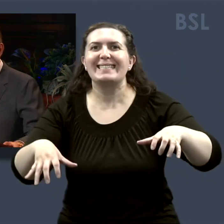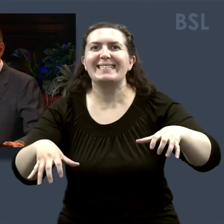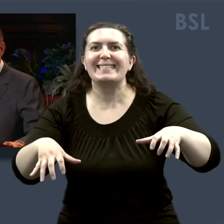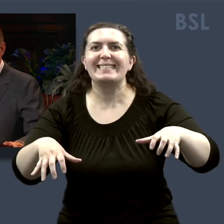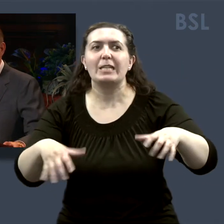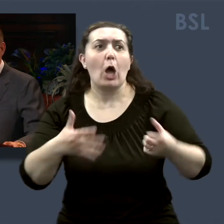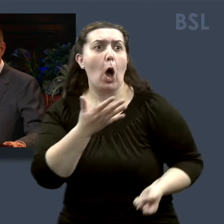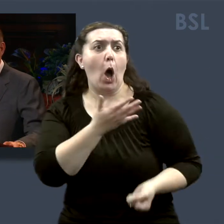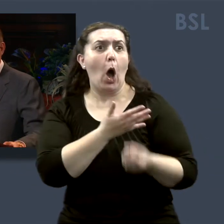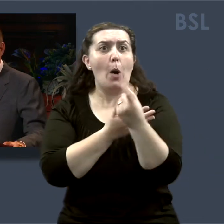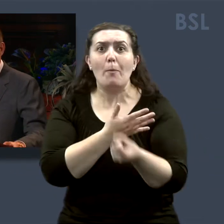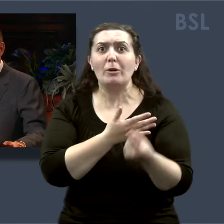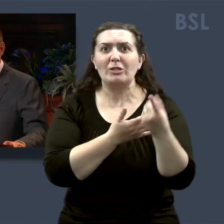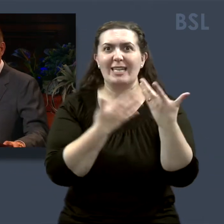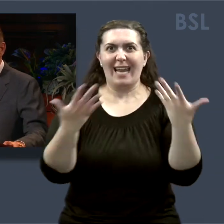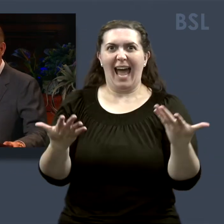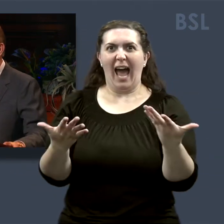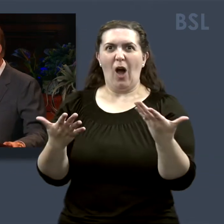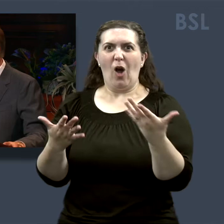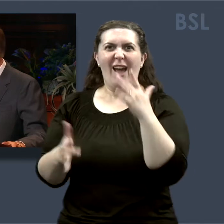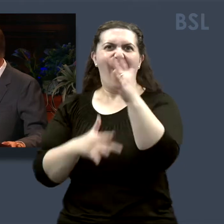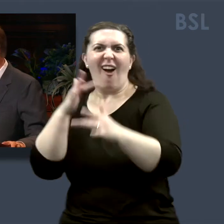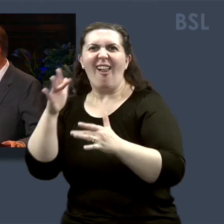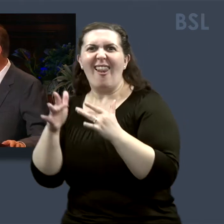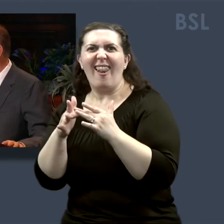Opportunities to do this in the digital universe